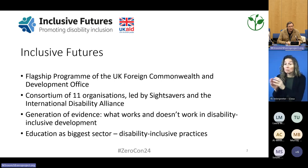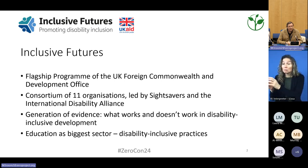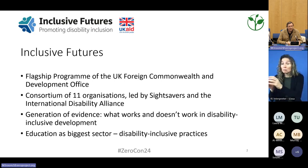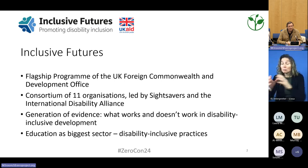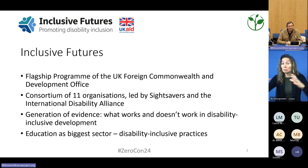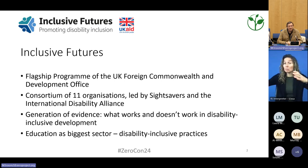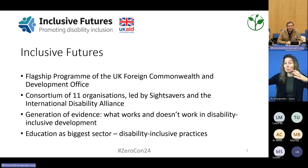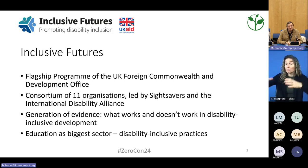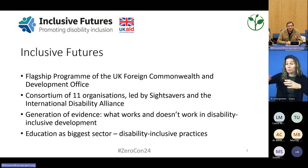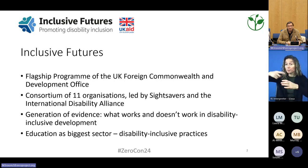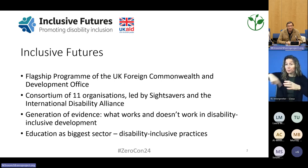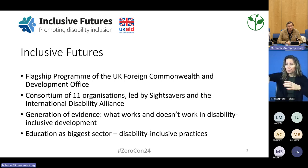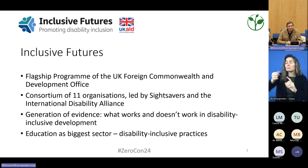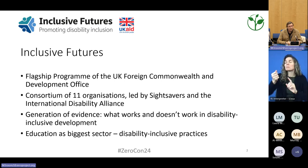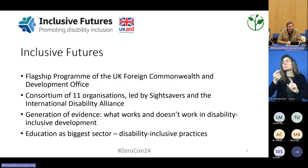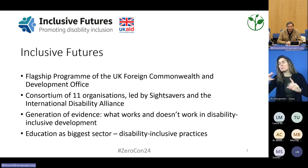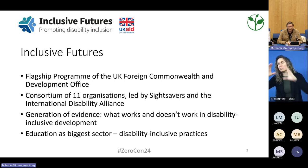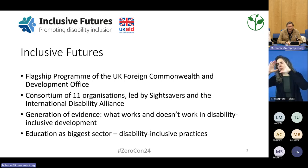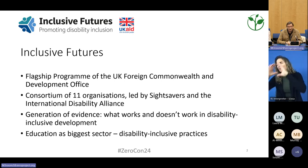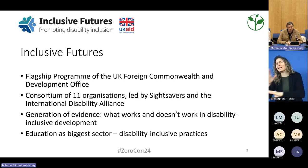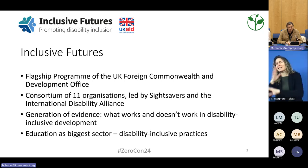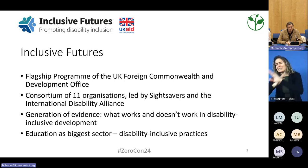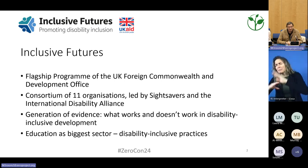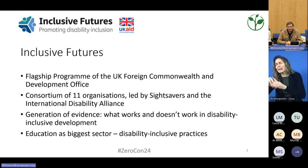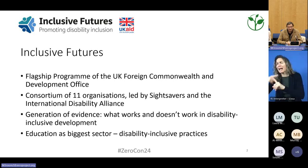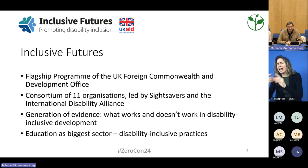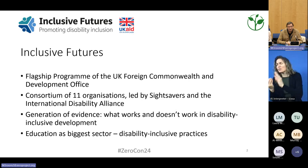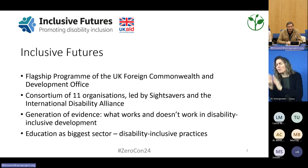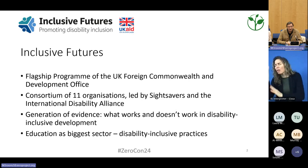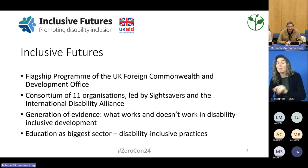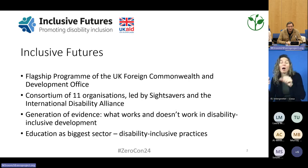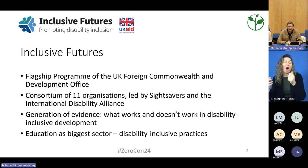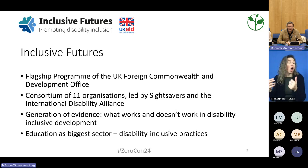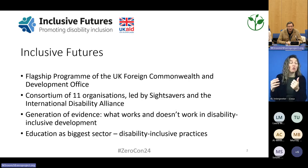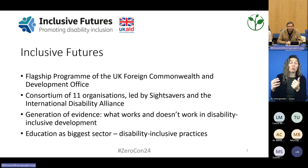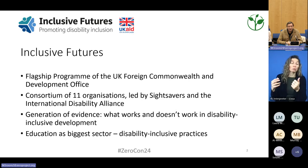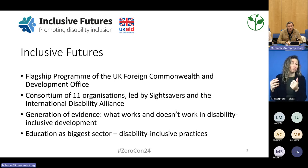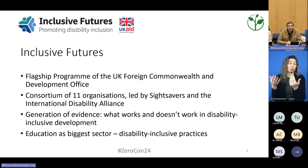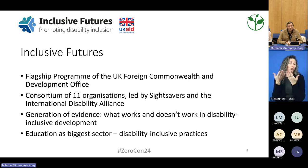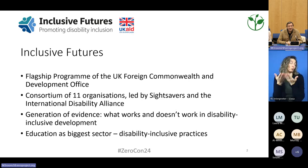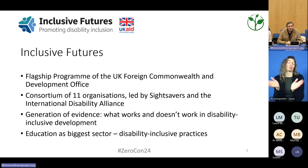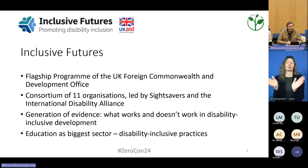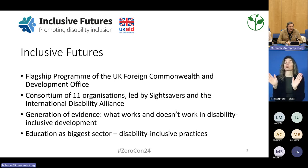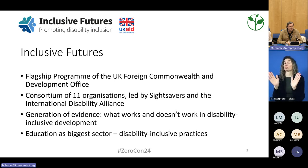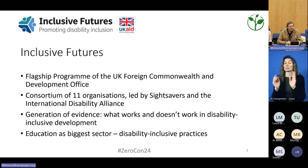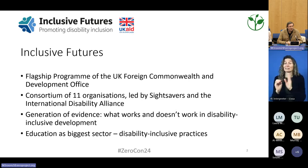on disability and development, some of them not at all, and mainstream development NGOs. Basically,